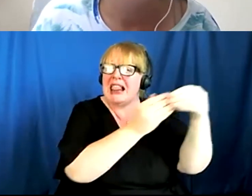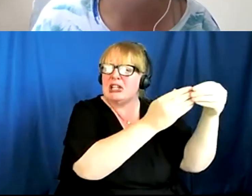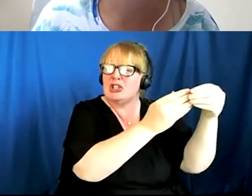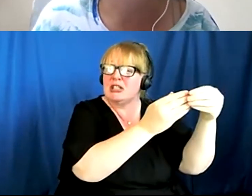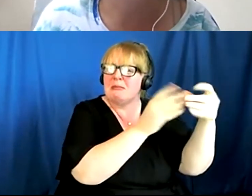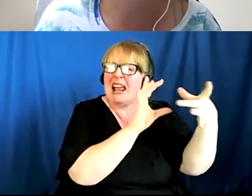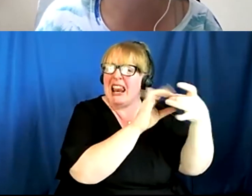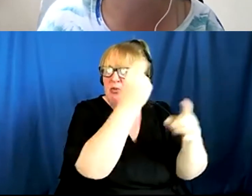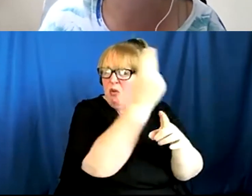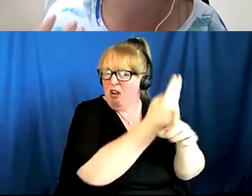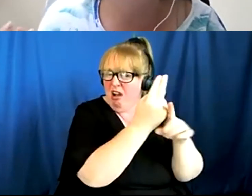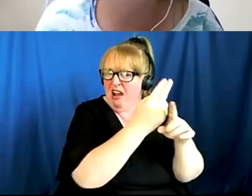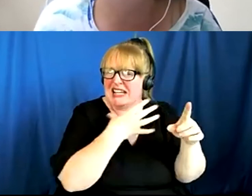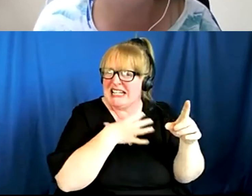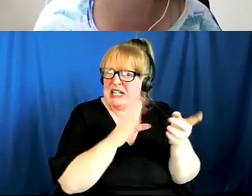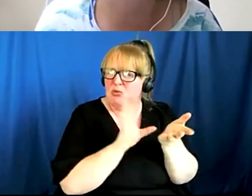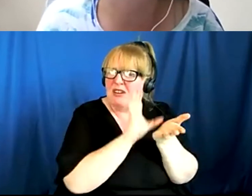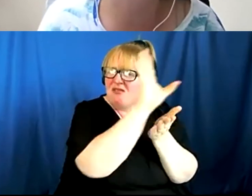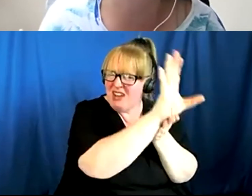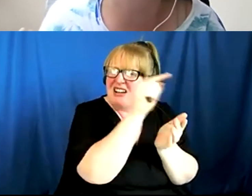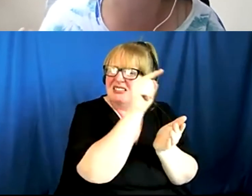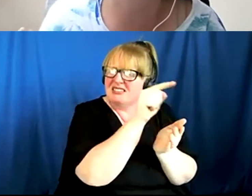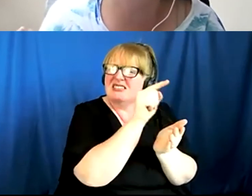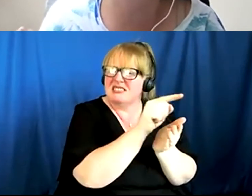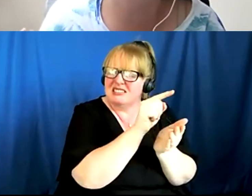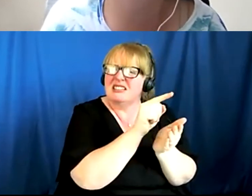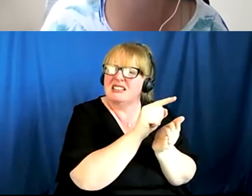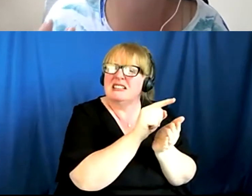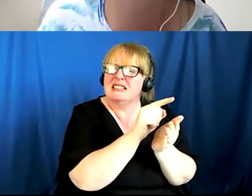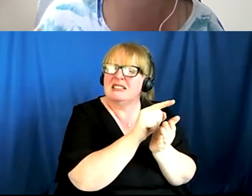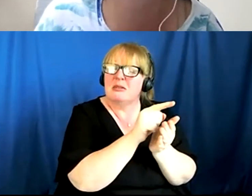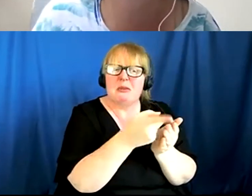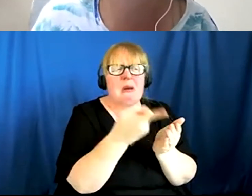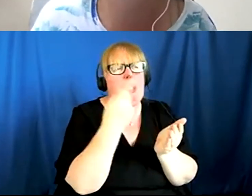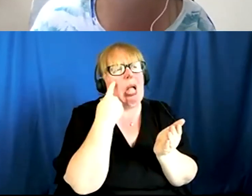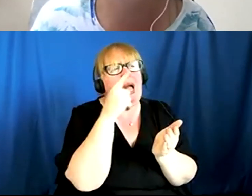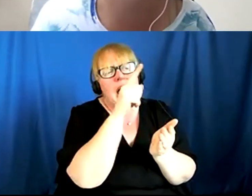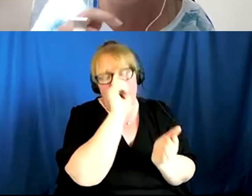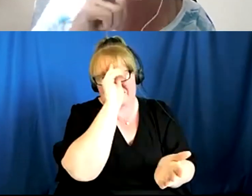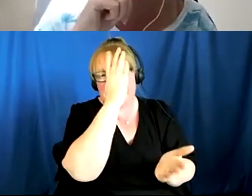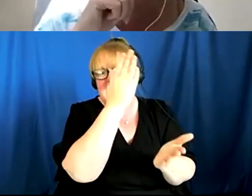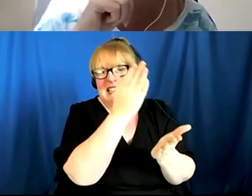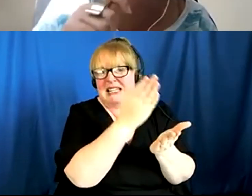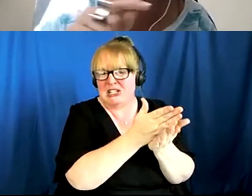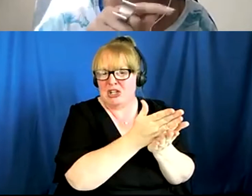and see that as well sort of, you know, other kinds of decision-making, decision-making